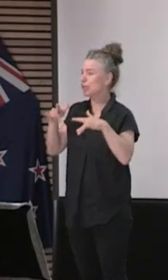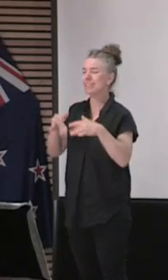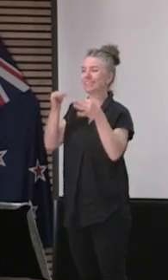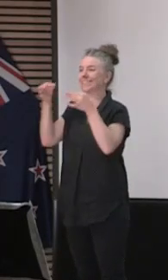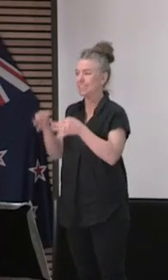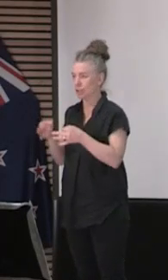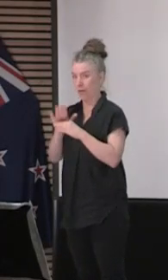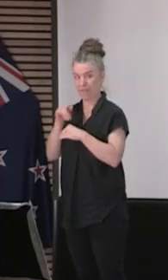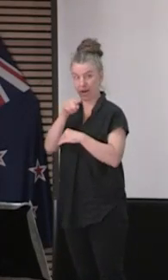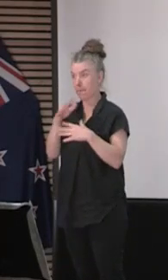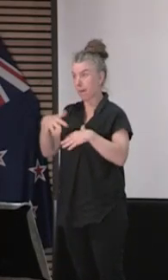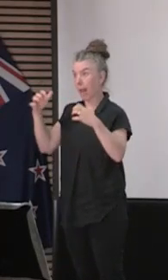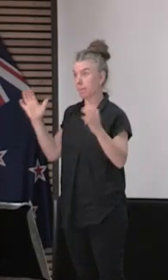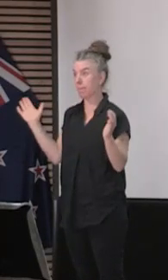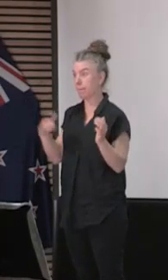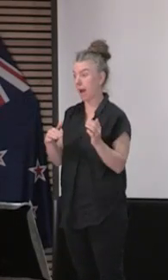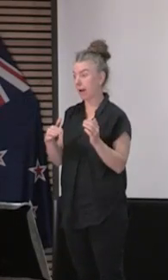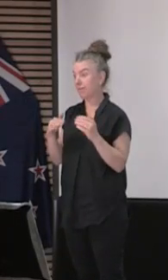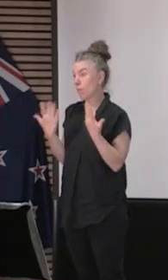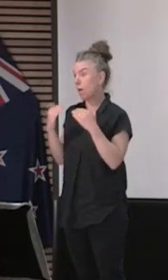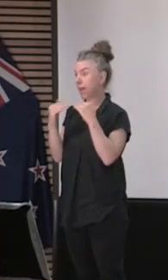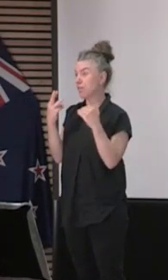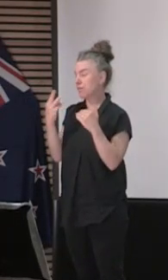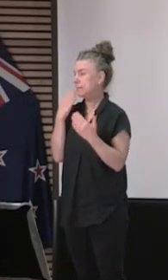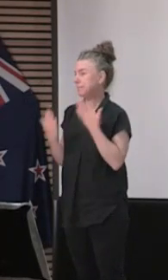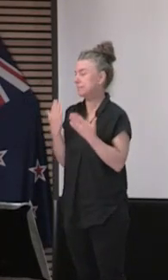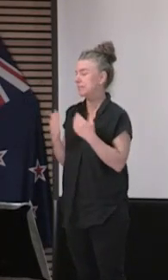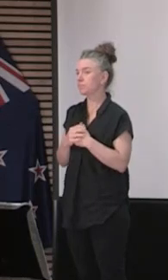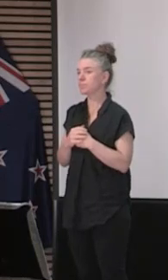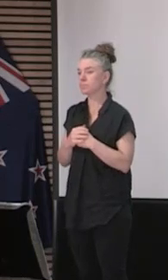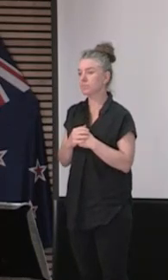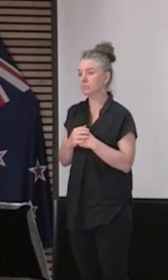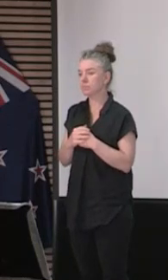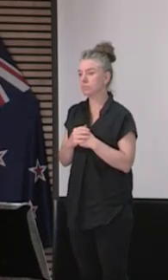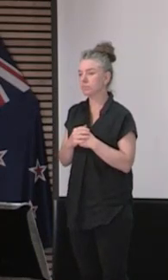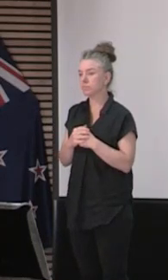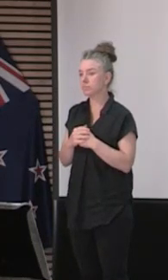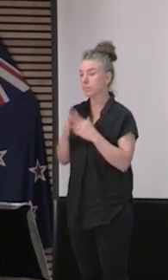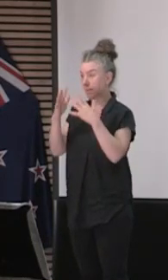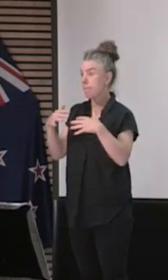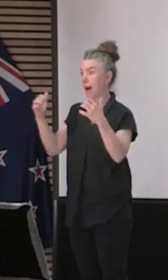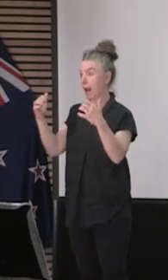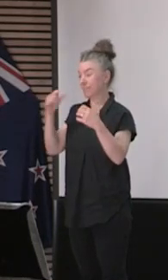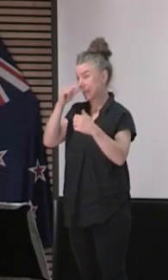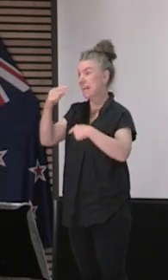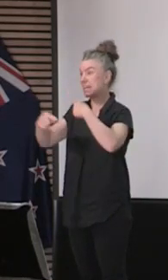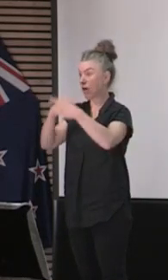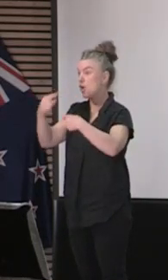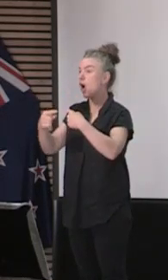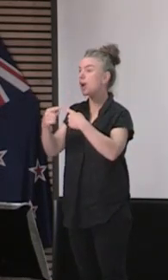because of course, wehave already set uparrangements for Parliamentthat allow people to be at adistance from each otherwithin the debating chamber.